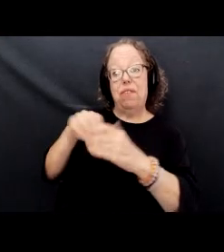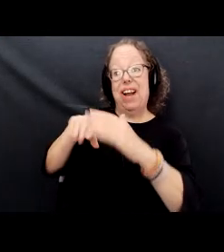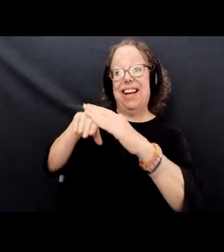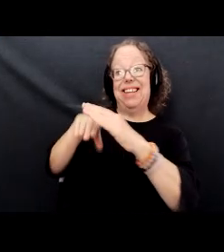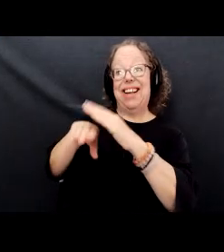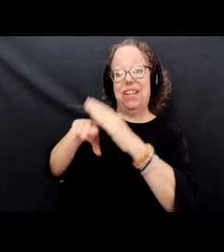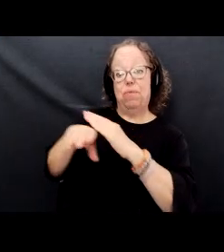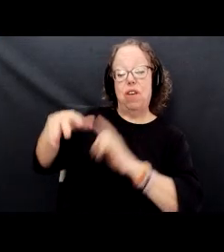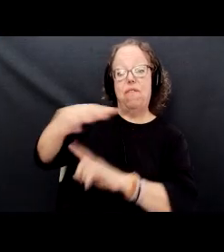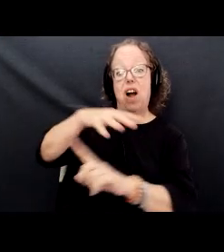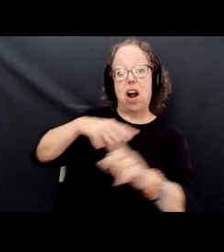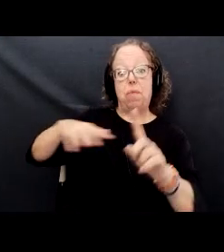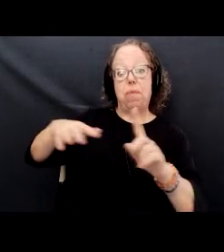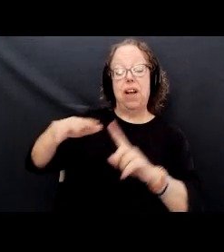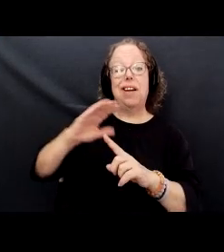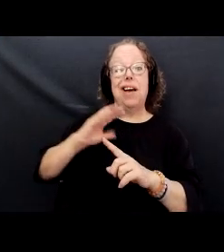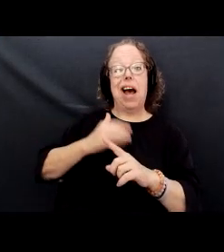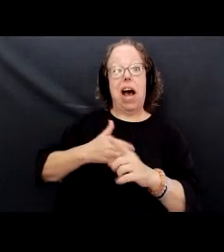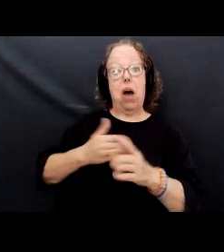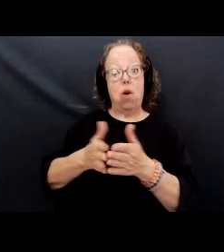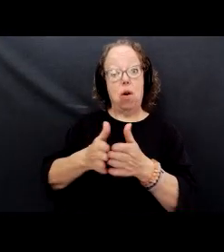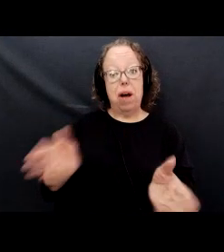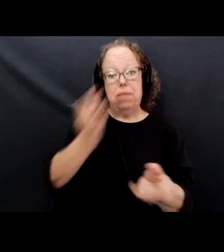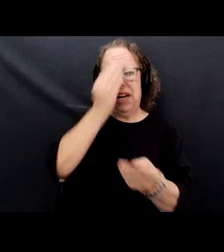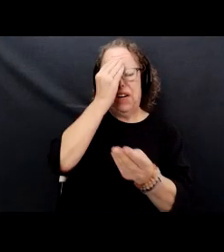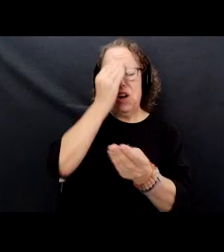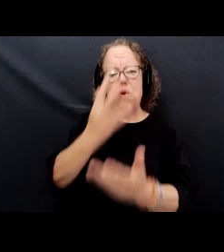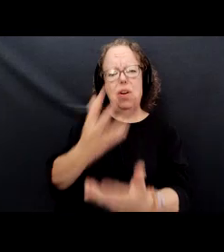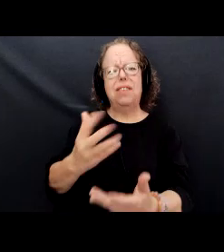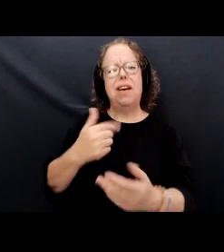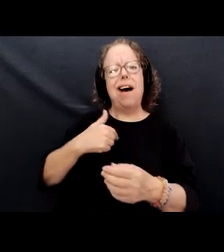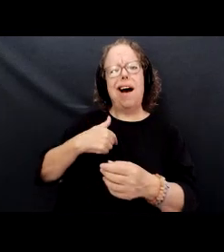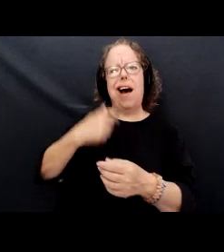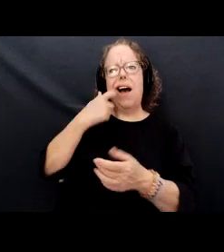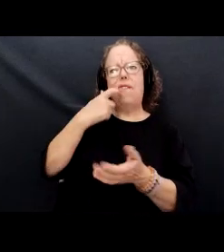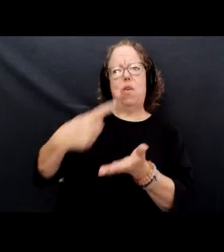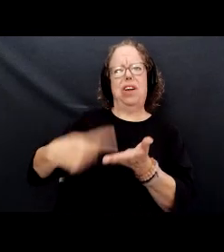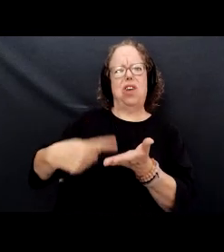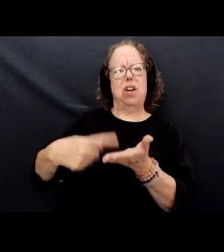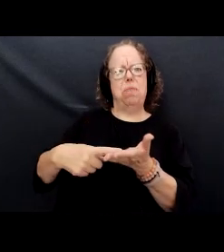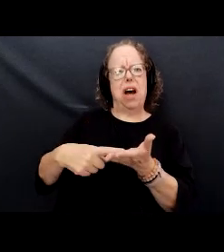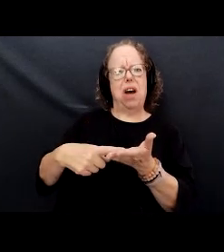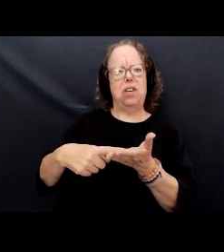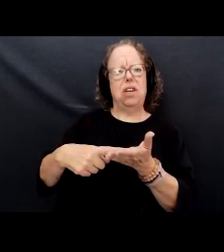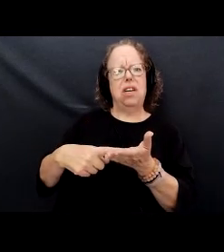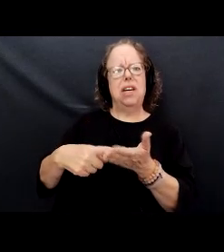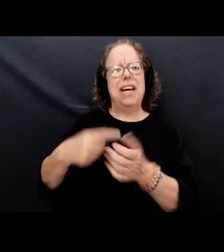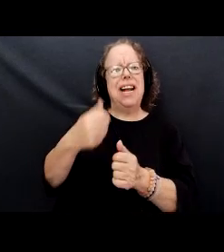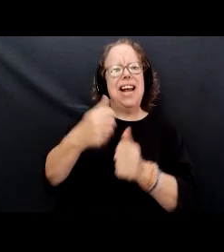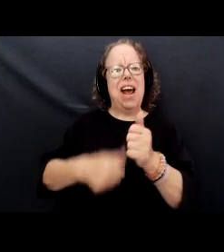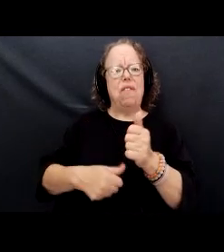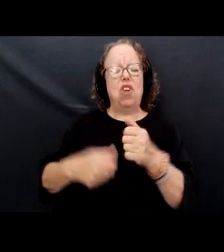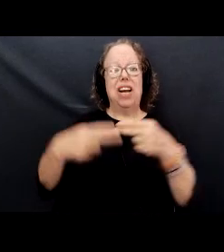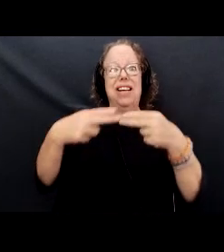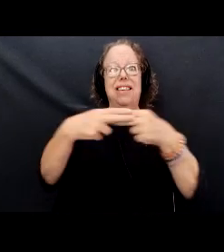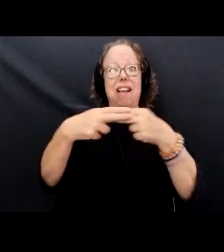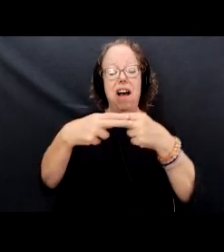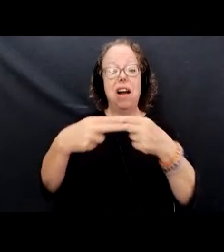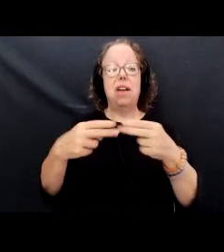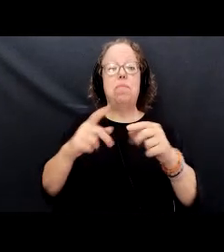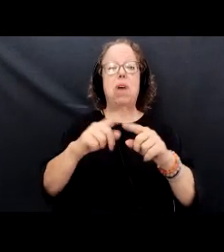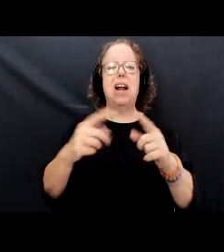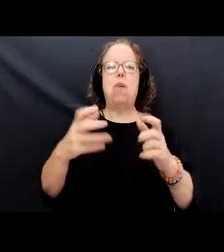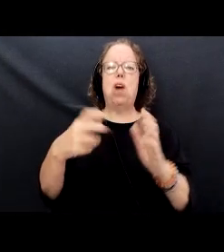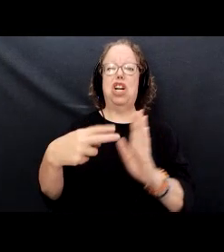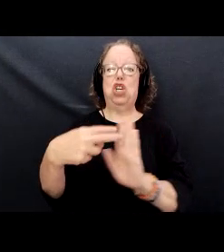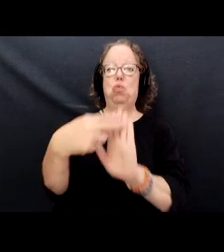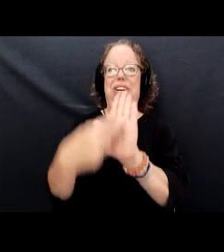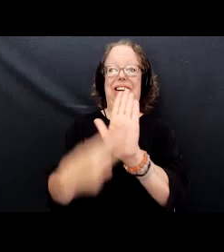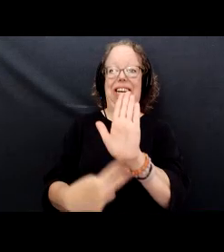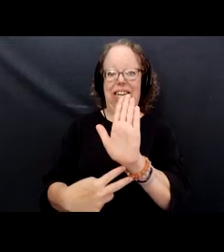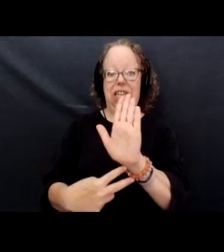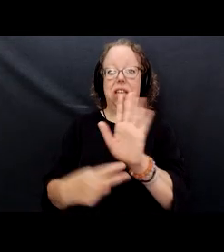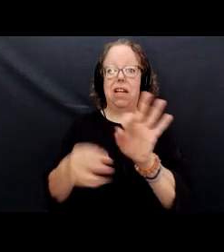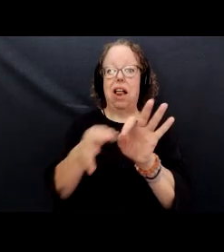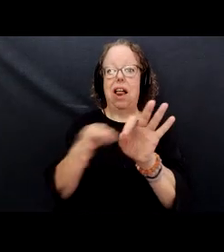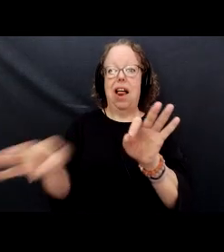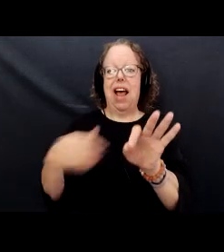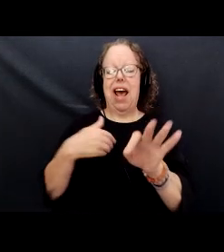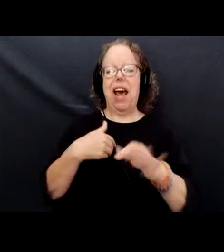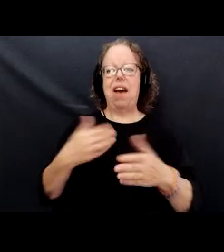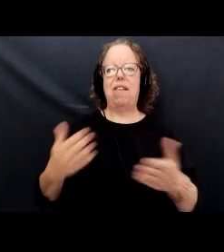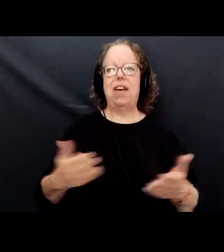This is our public notice... I wanted to read what we have here. As far as non-discrimination